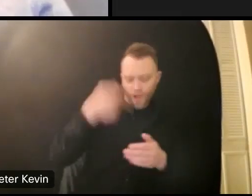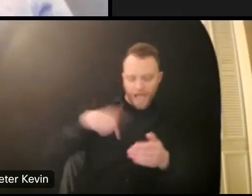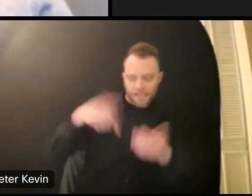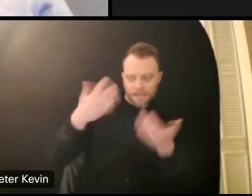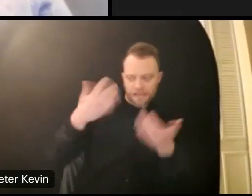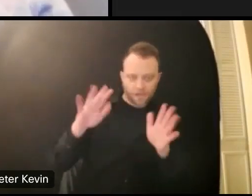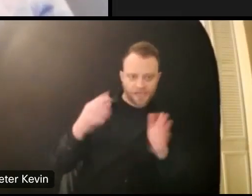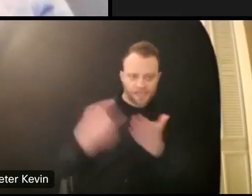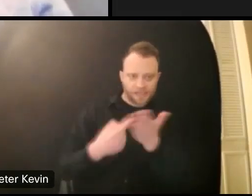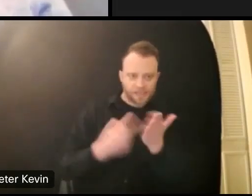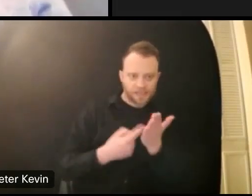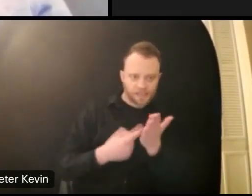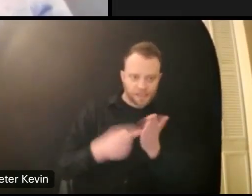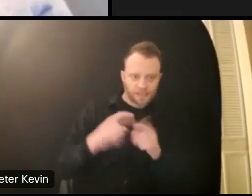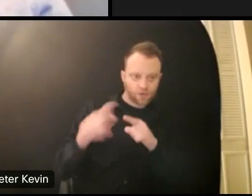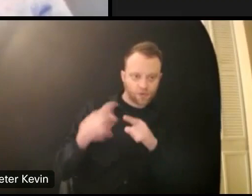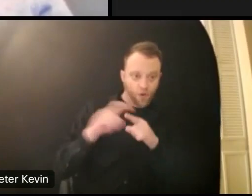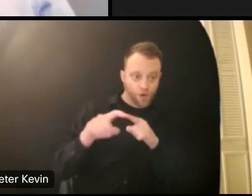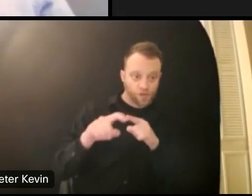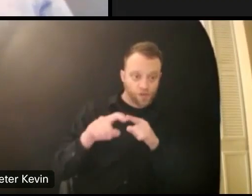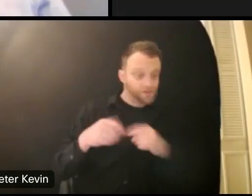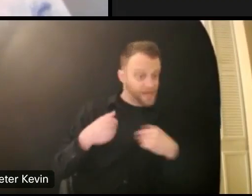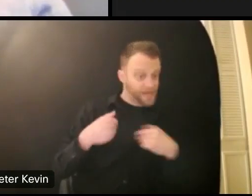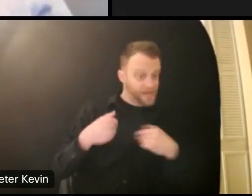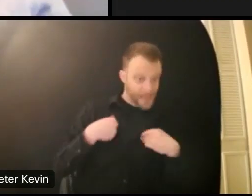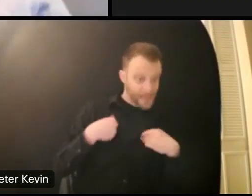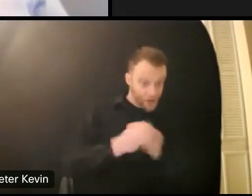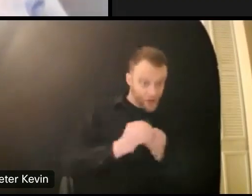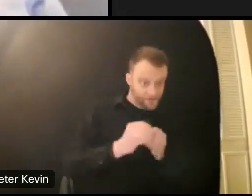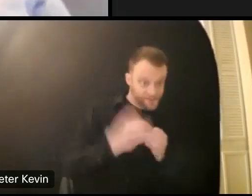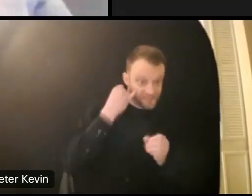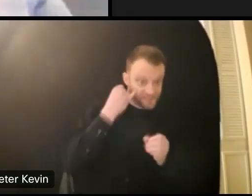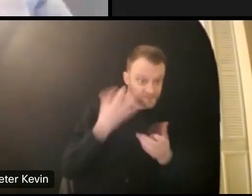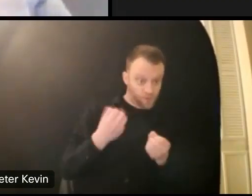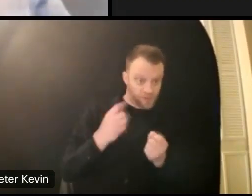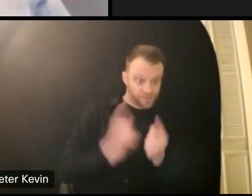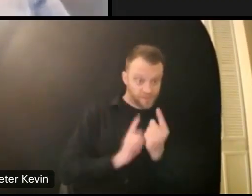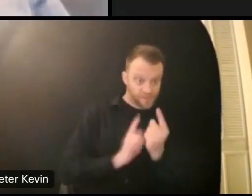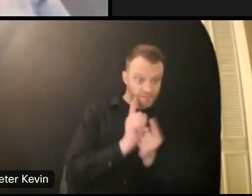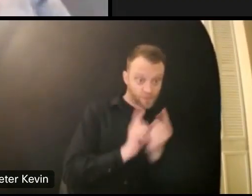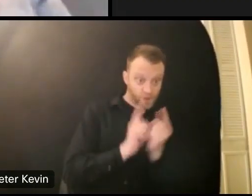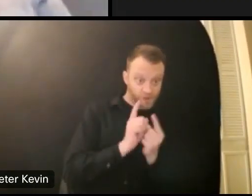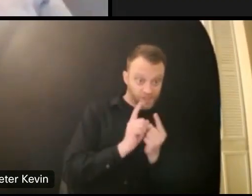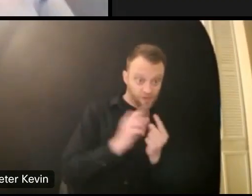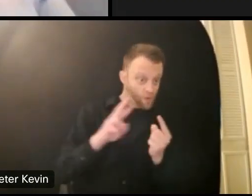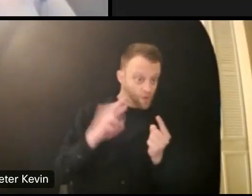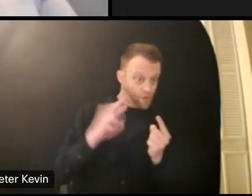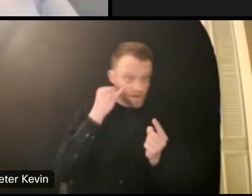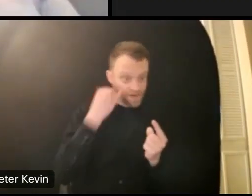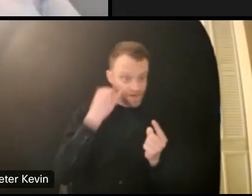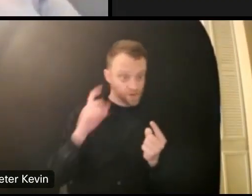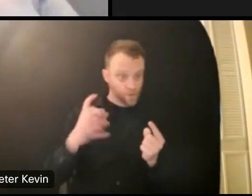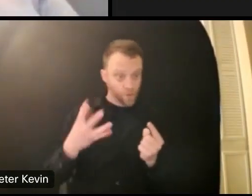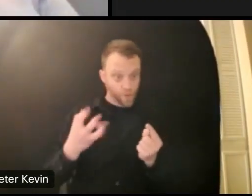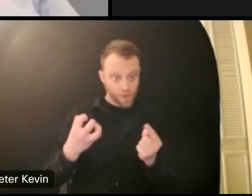office. You are welcome to stop by. One thing that I will share as a perk, if I can at this